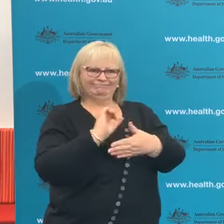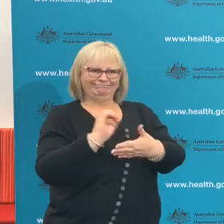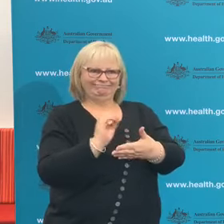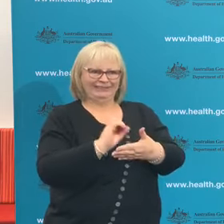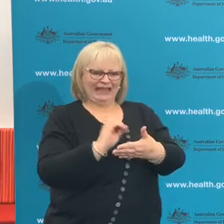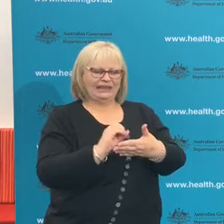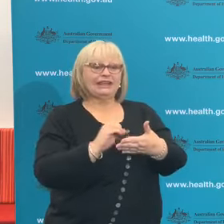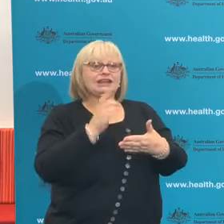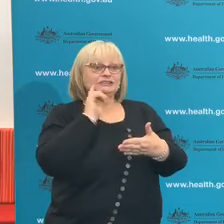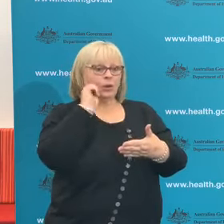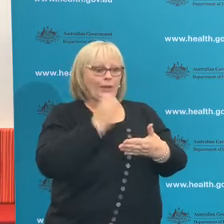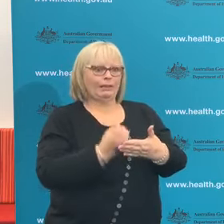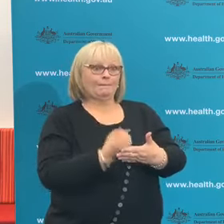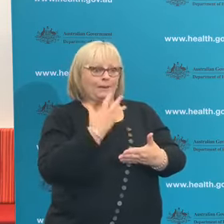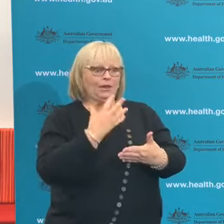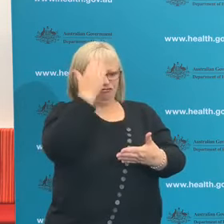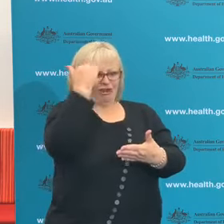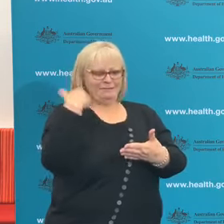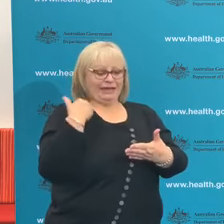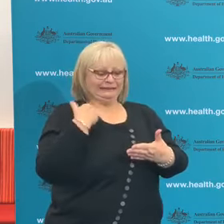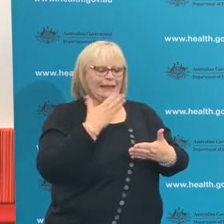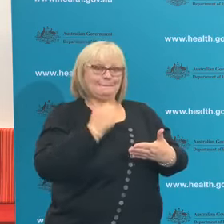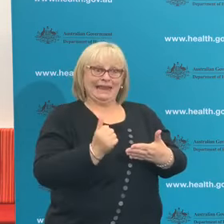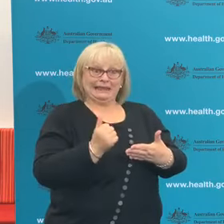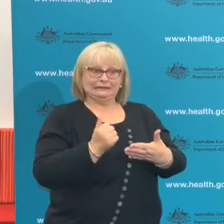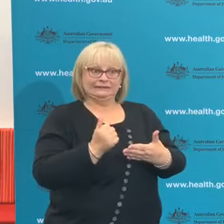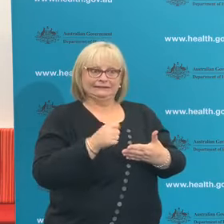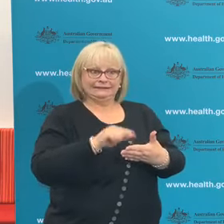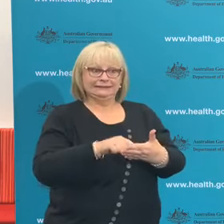to allow people to then almost refresh the app status.